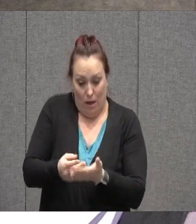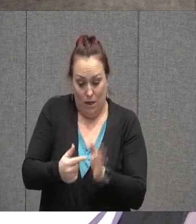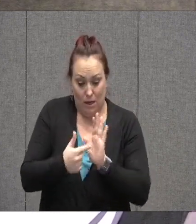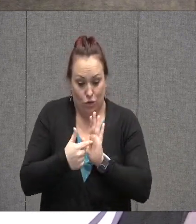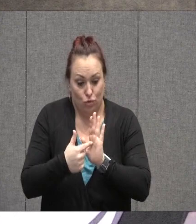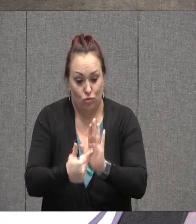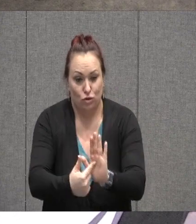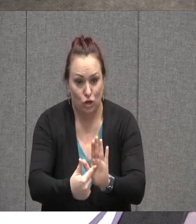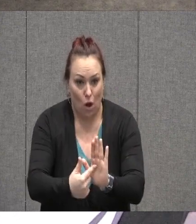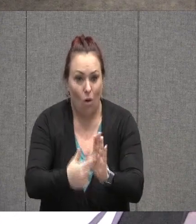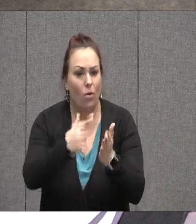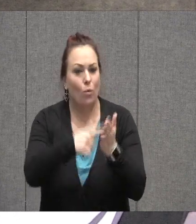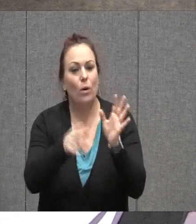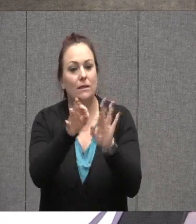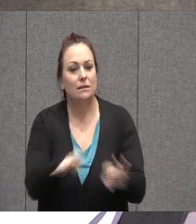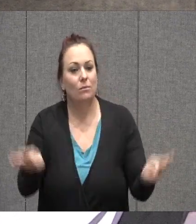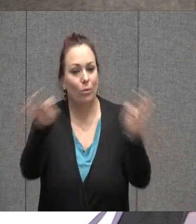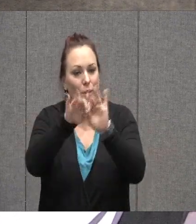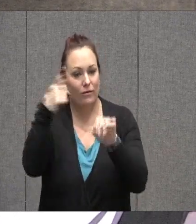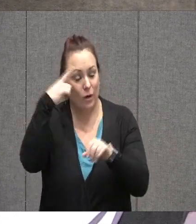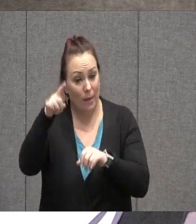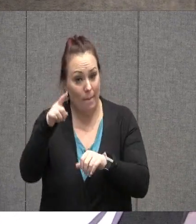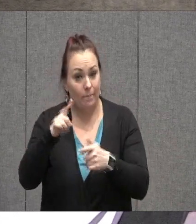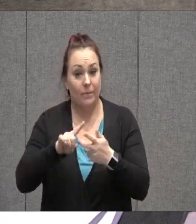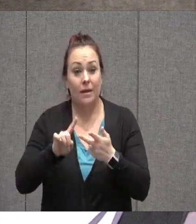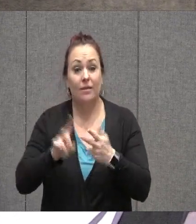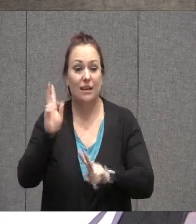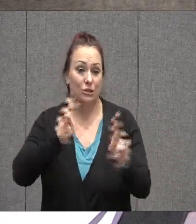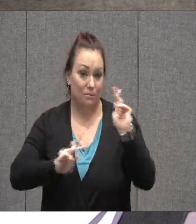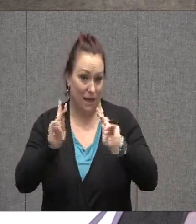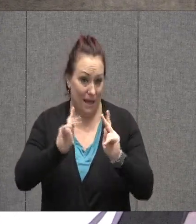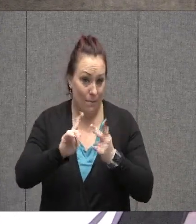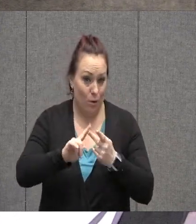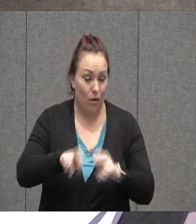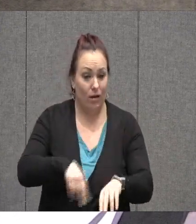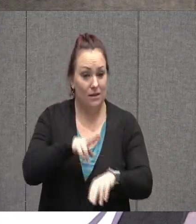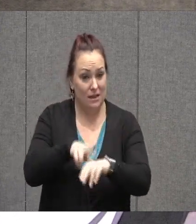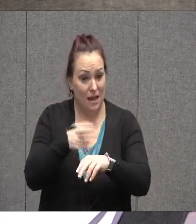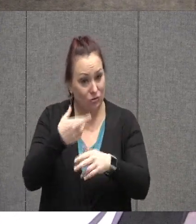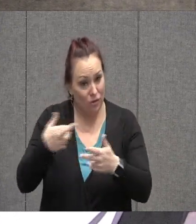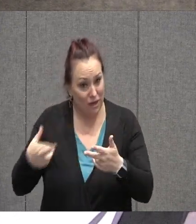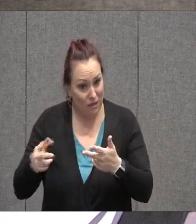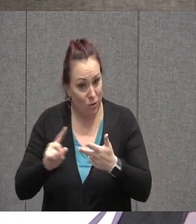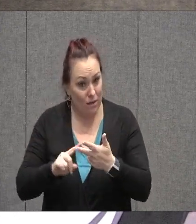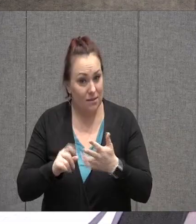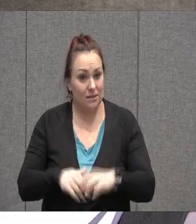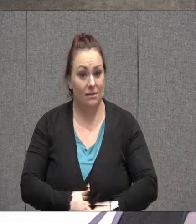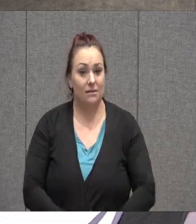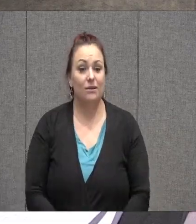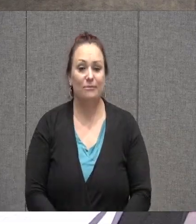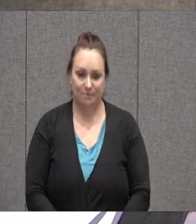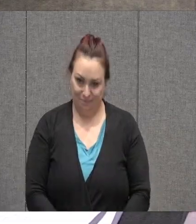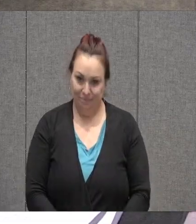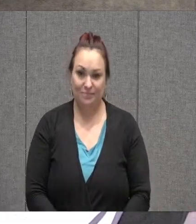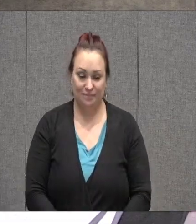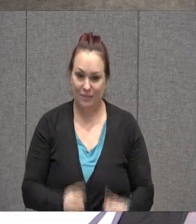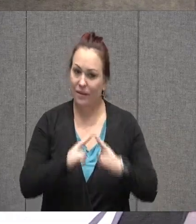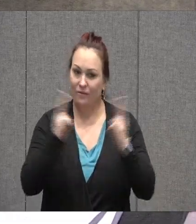They highlighted, there's some people up here, some of their national resources. So, very interesting.